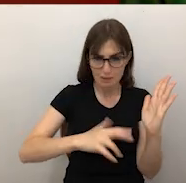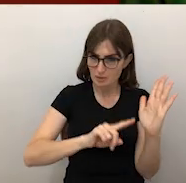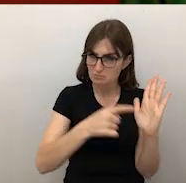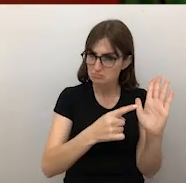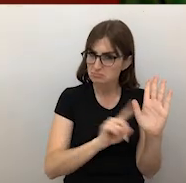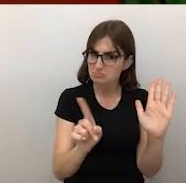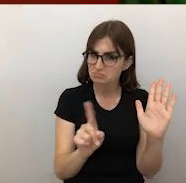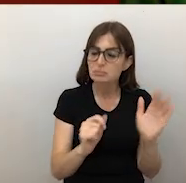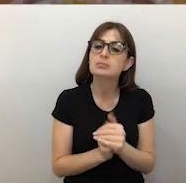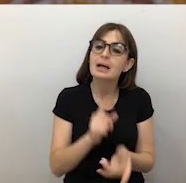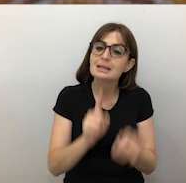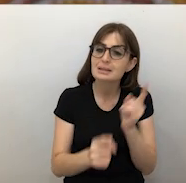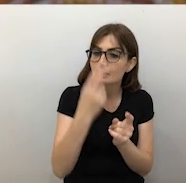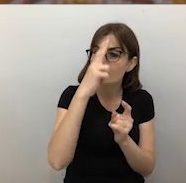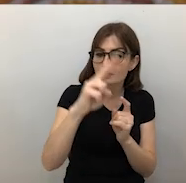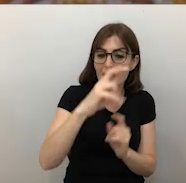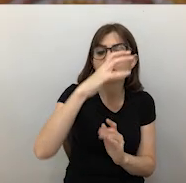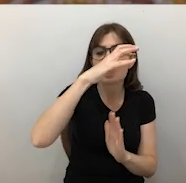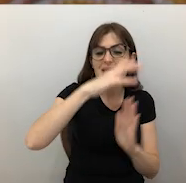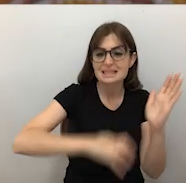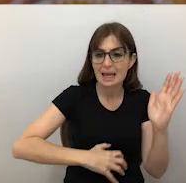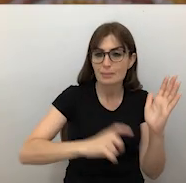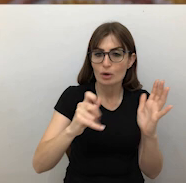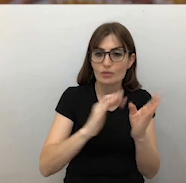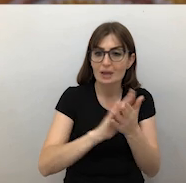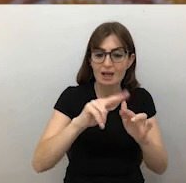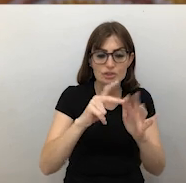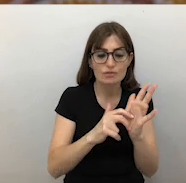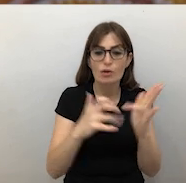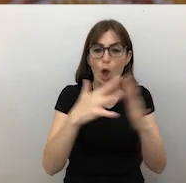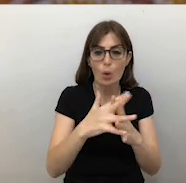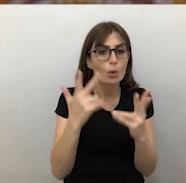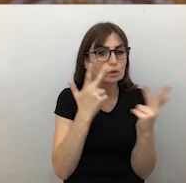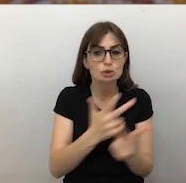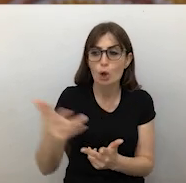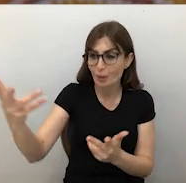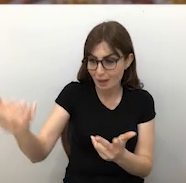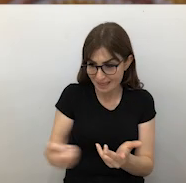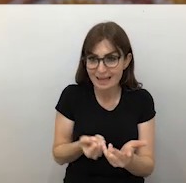and what does it show? A cashflow statement sometimes called a statement of cash flows, shows the inflows